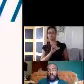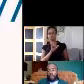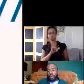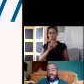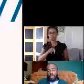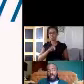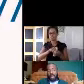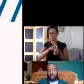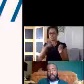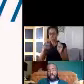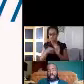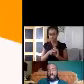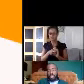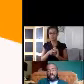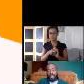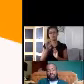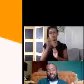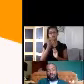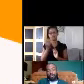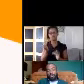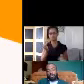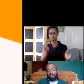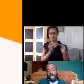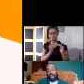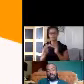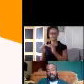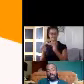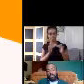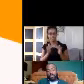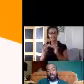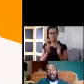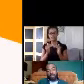we want to do it equitably, so we have to go through, s we have to re-think about it